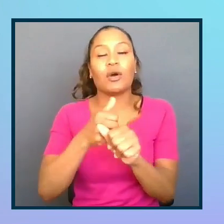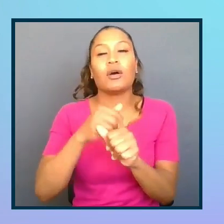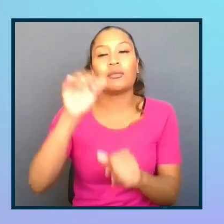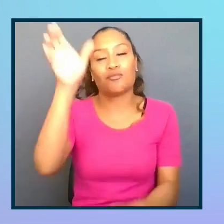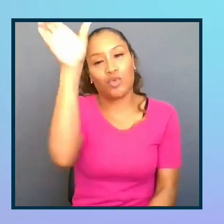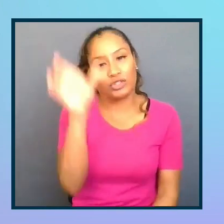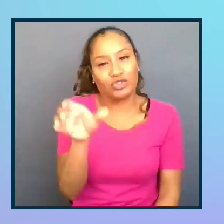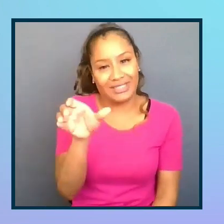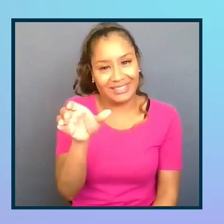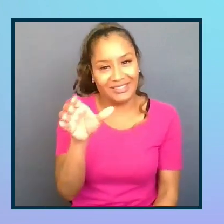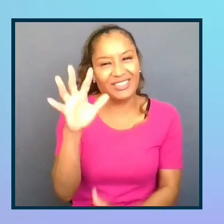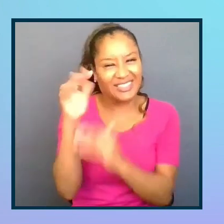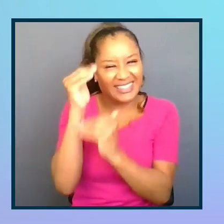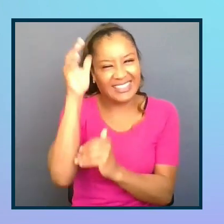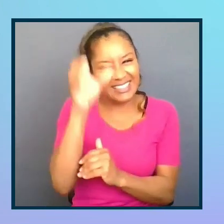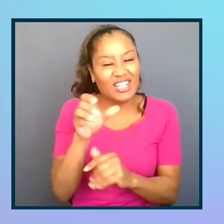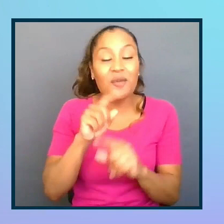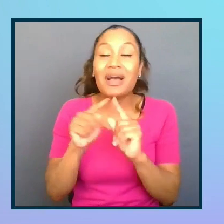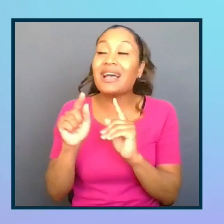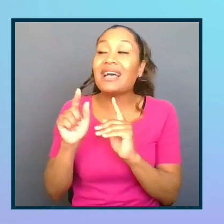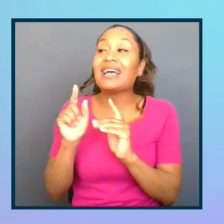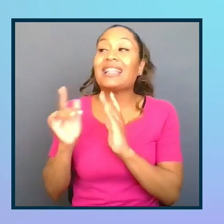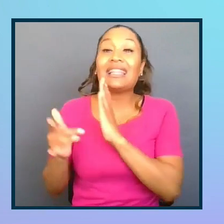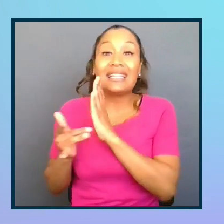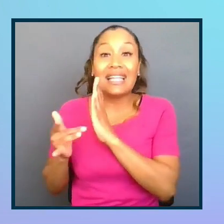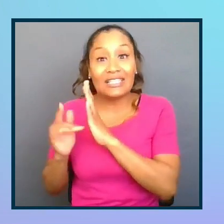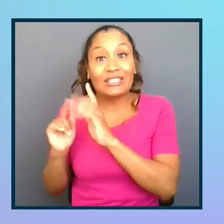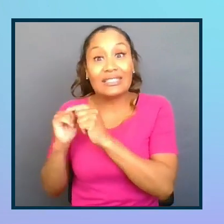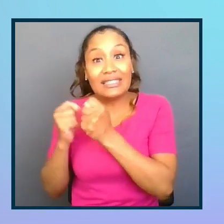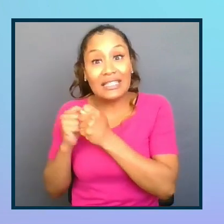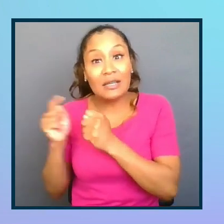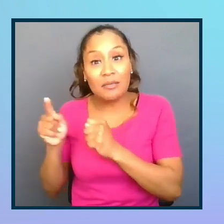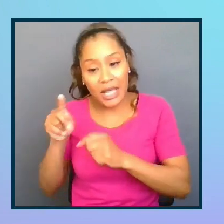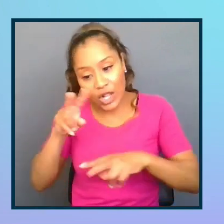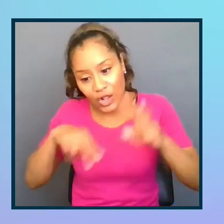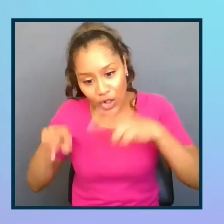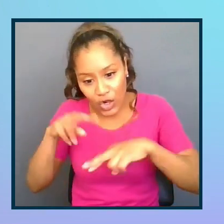that the technical team do look at and revise and review.